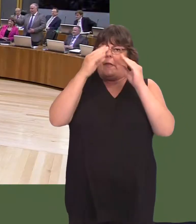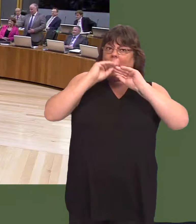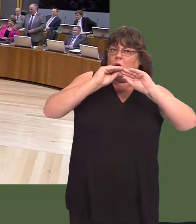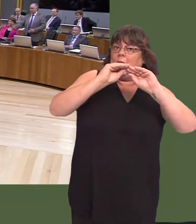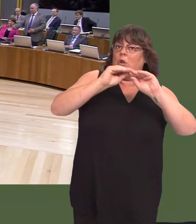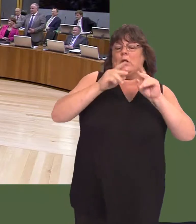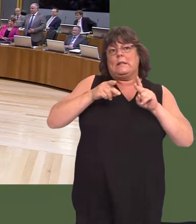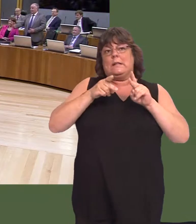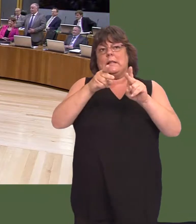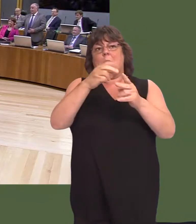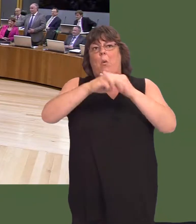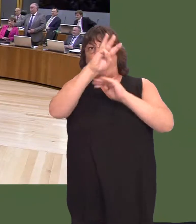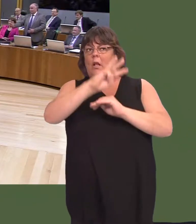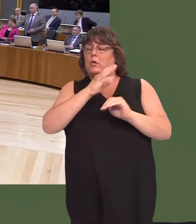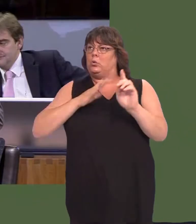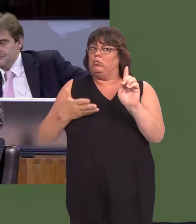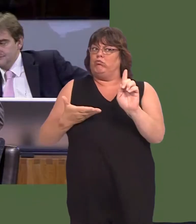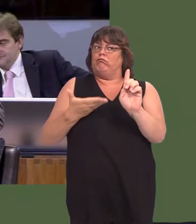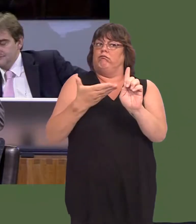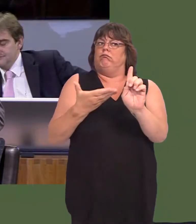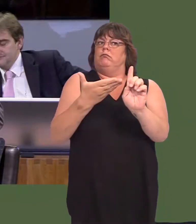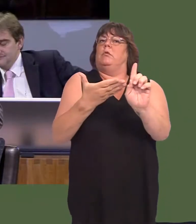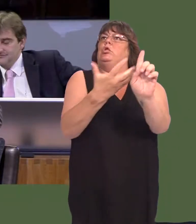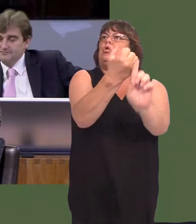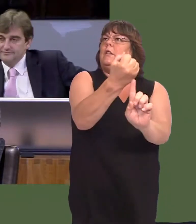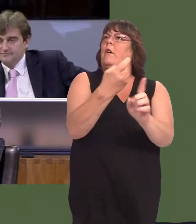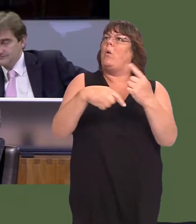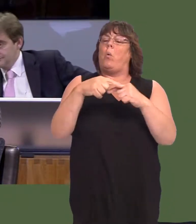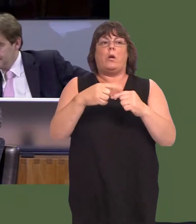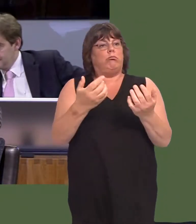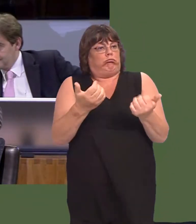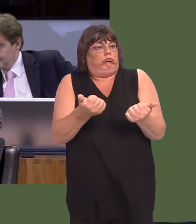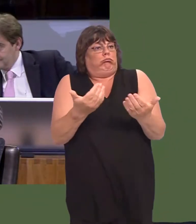education system here in Wales works toóand we welcome the target, because it gives a